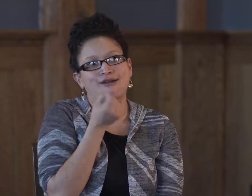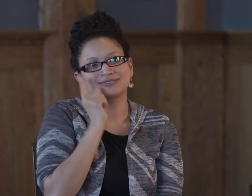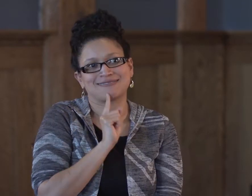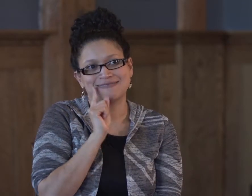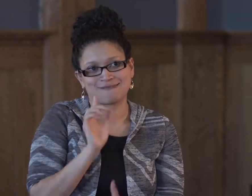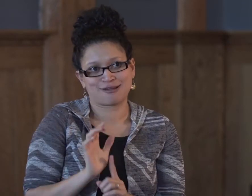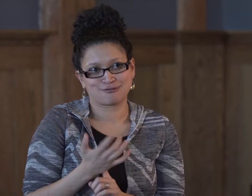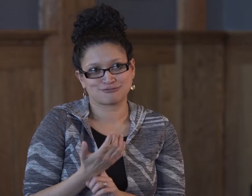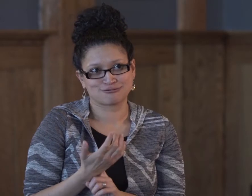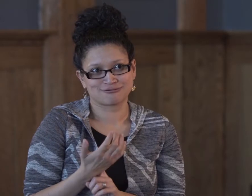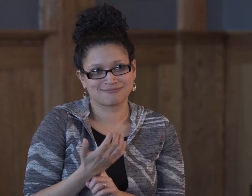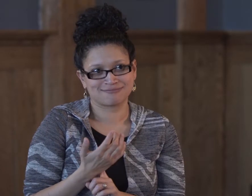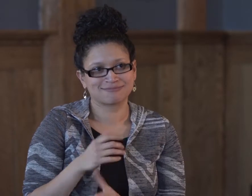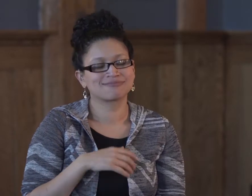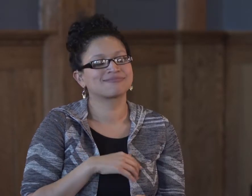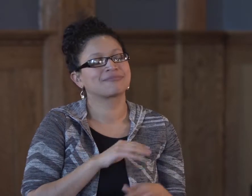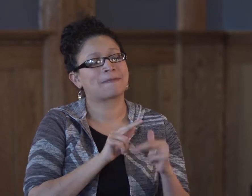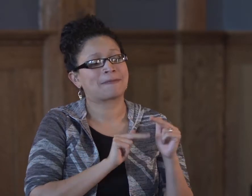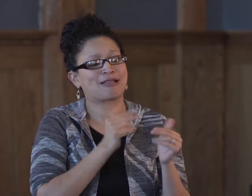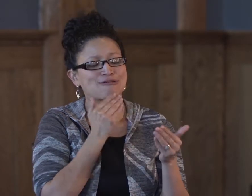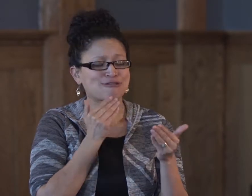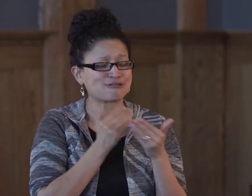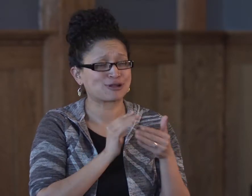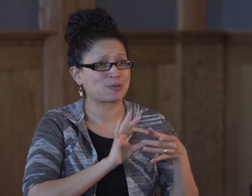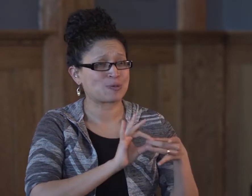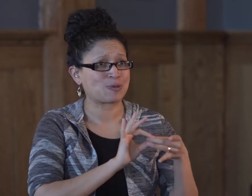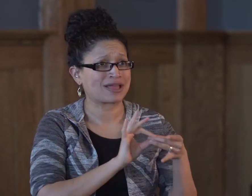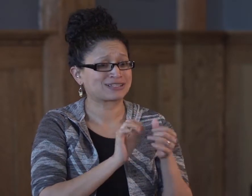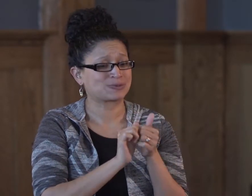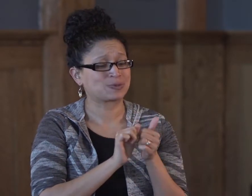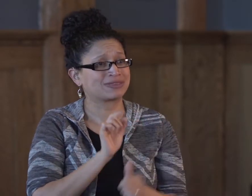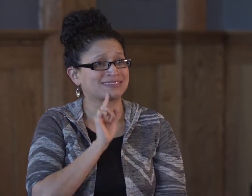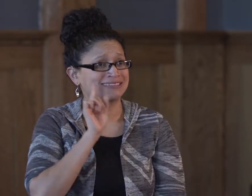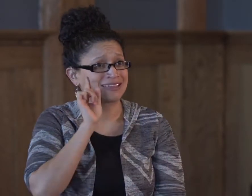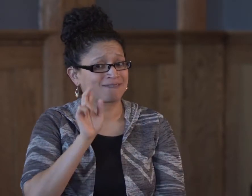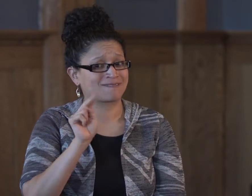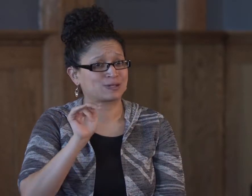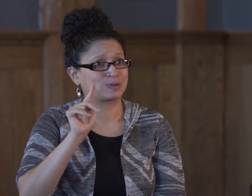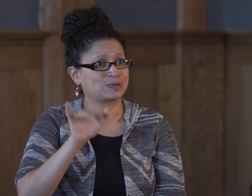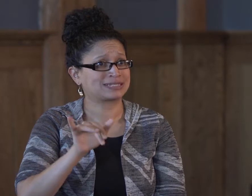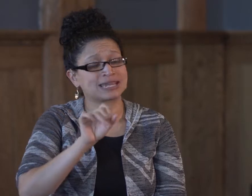community is to understand Deaf culture and build a good relationship and rapport with